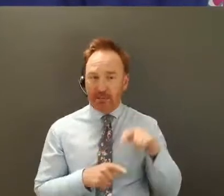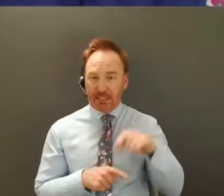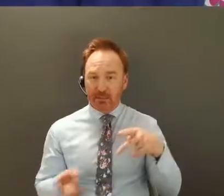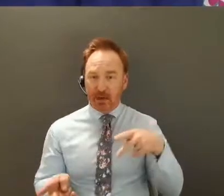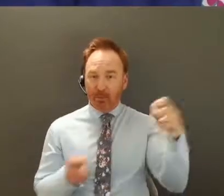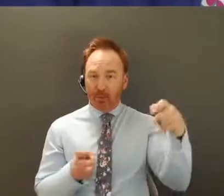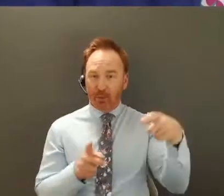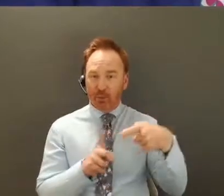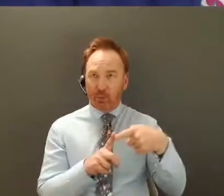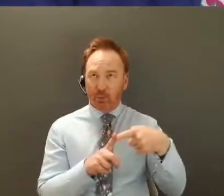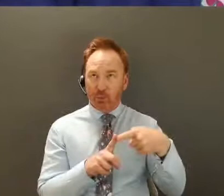Pat: Thank you.